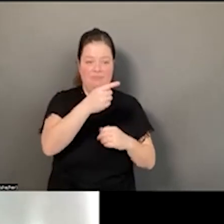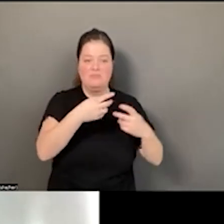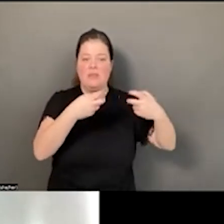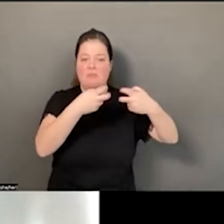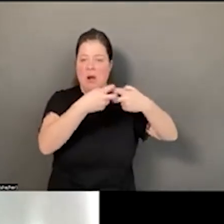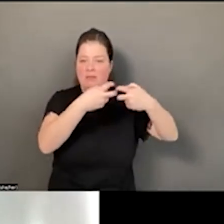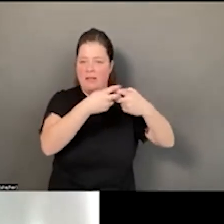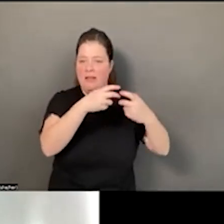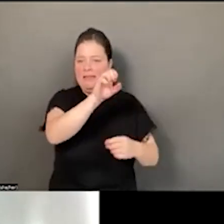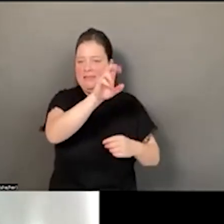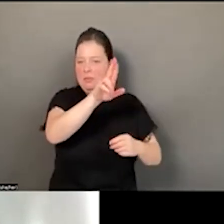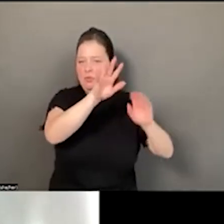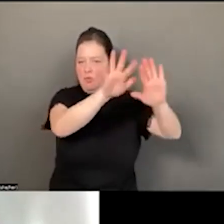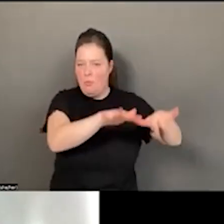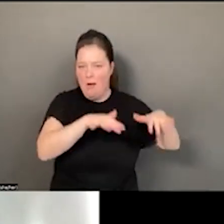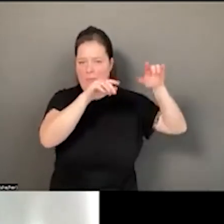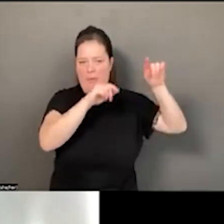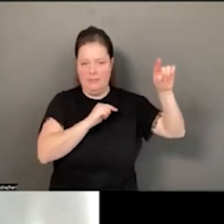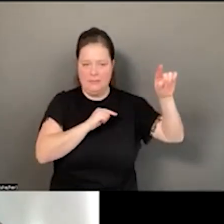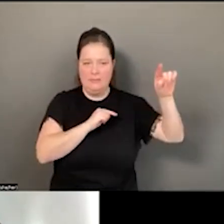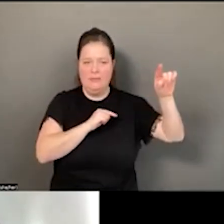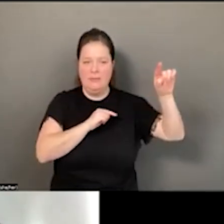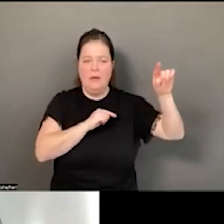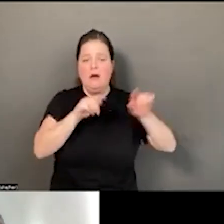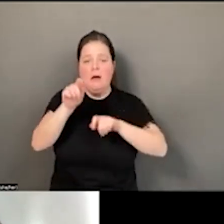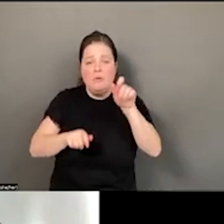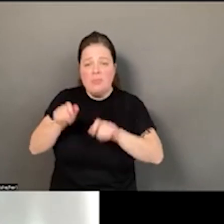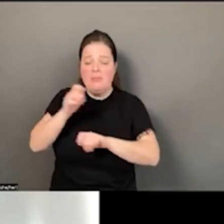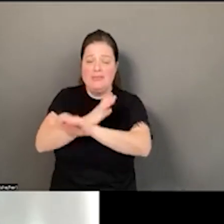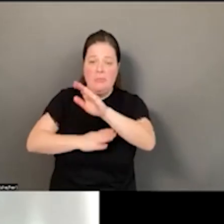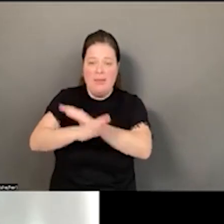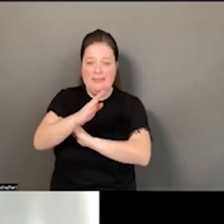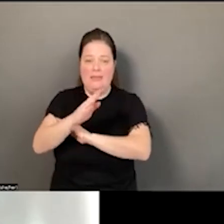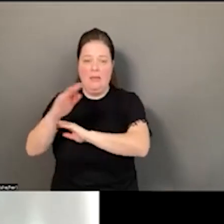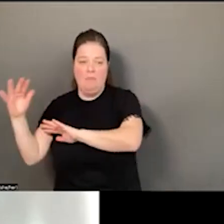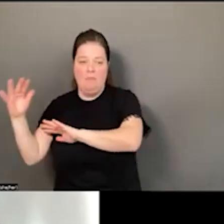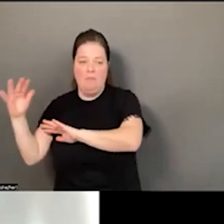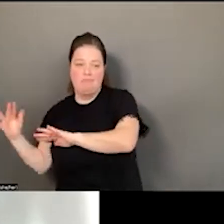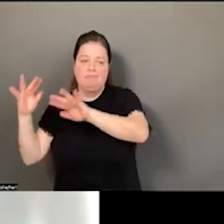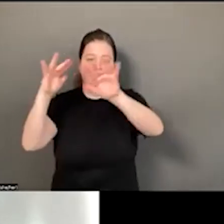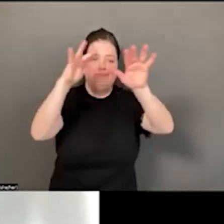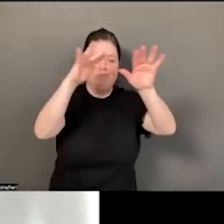over Europe, to discuss directly with MEPs, with the commissioners, with the presidencies of the Council,